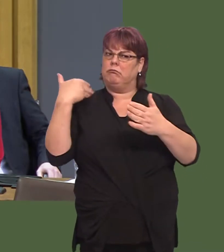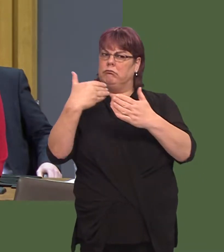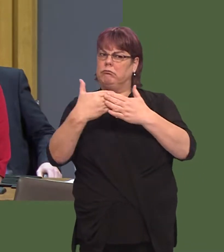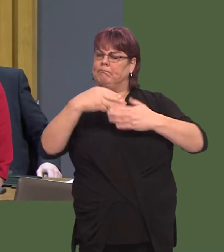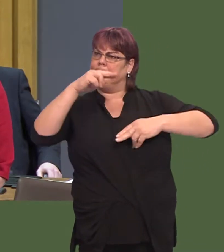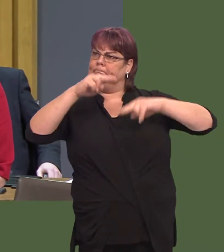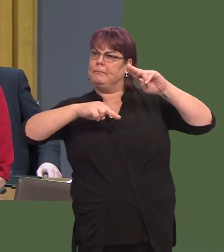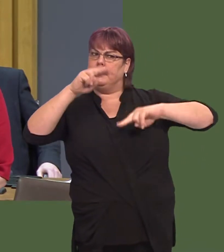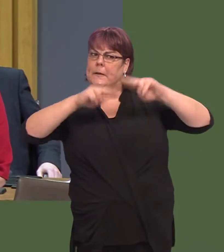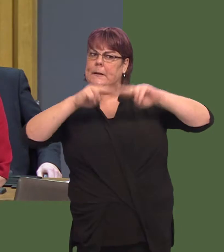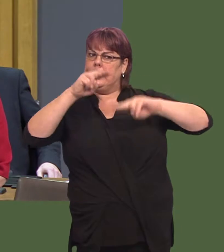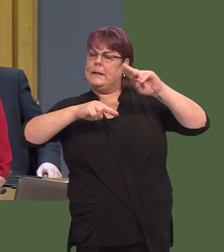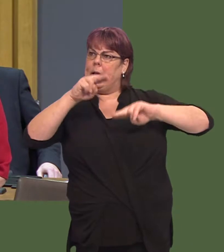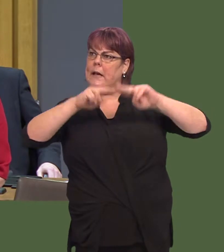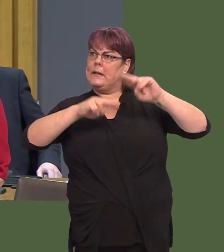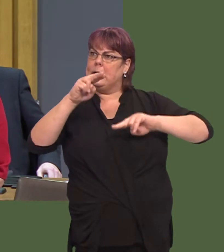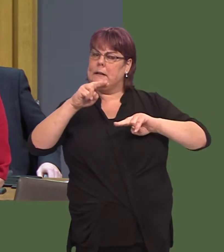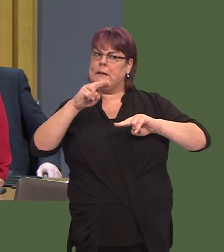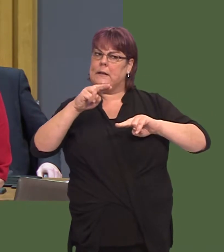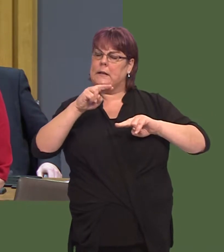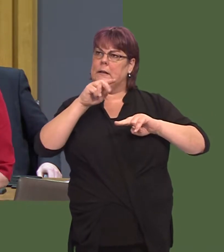that link, which I hope very much is an oversight, First Minister.